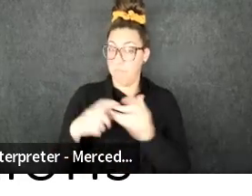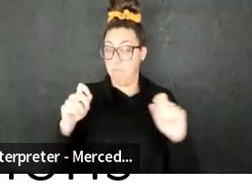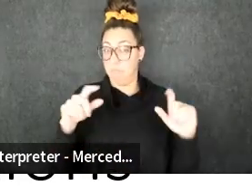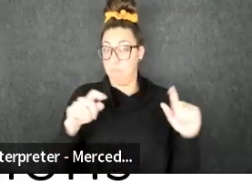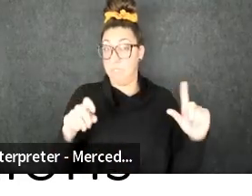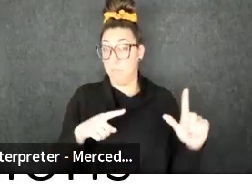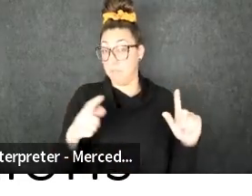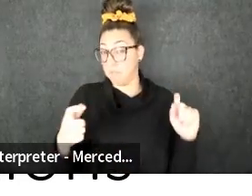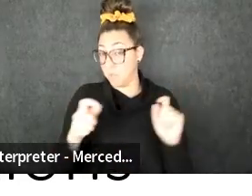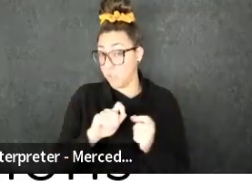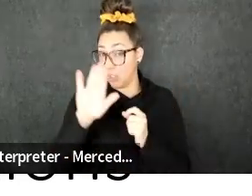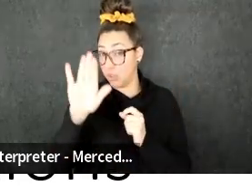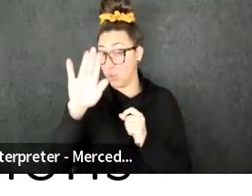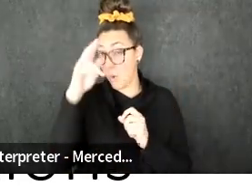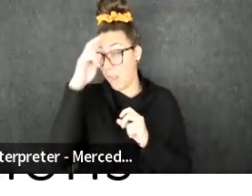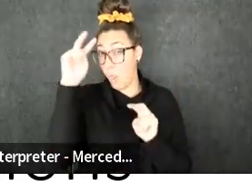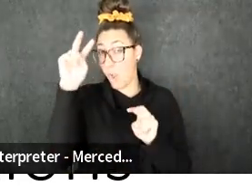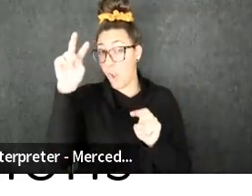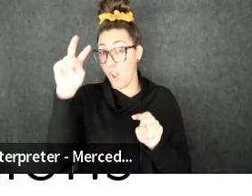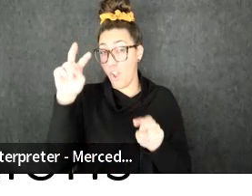moving forward for this year or for this semester?